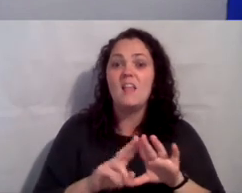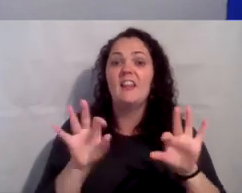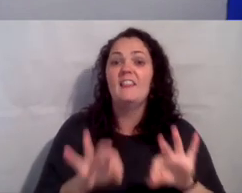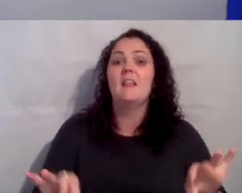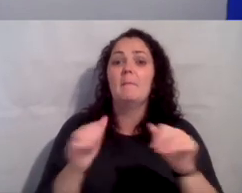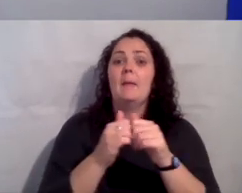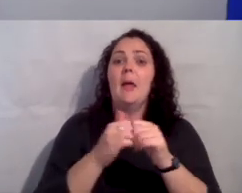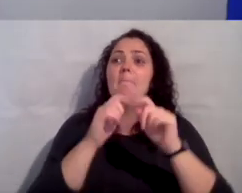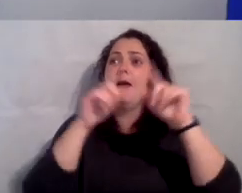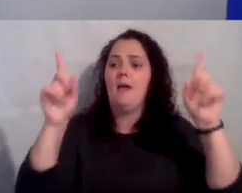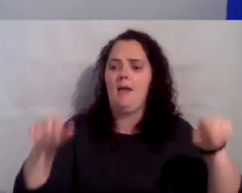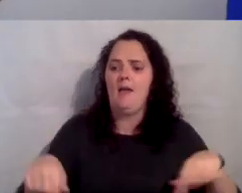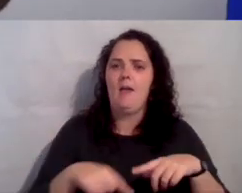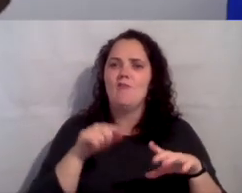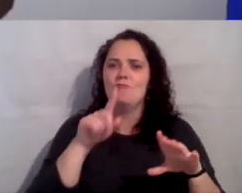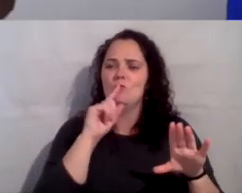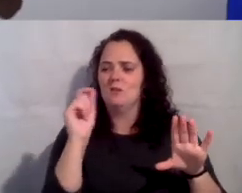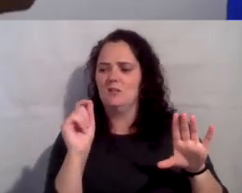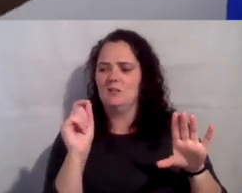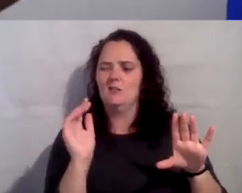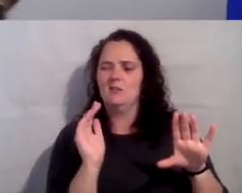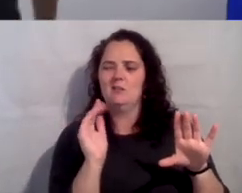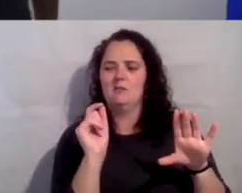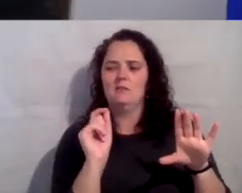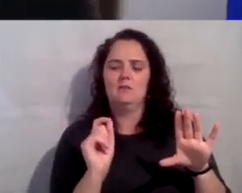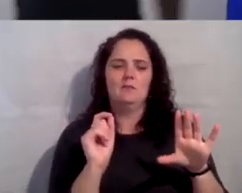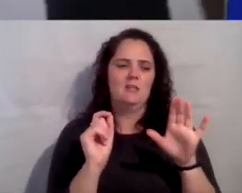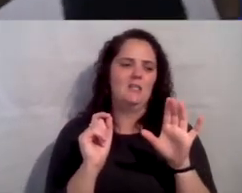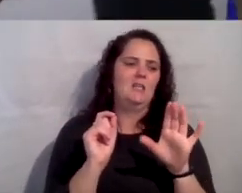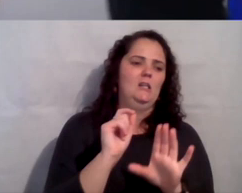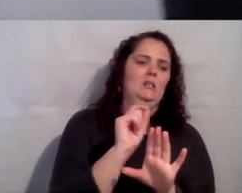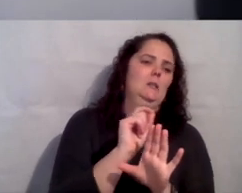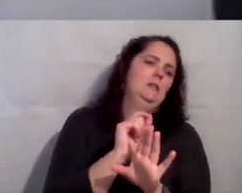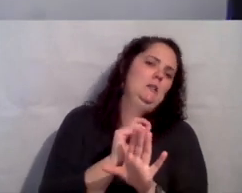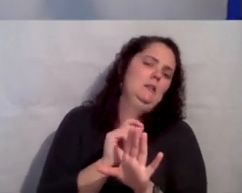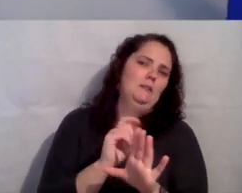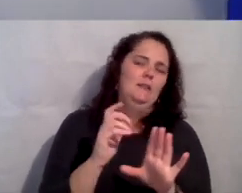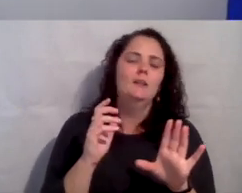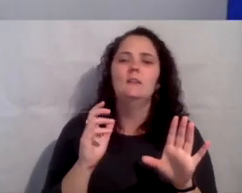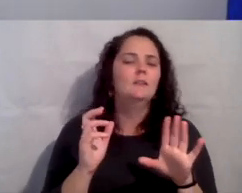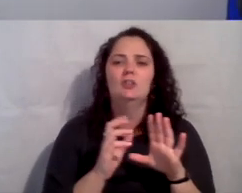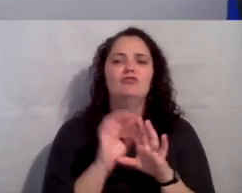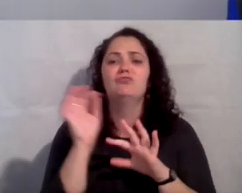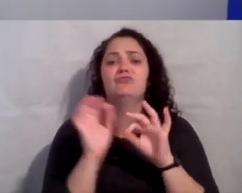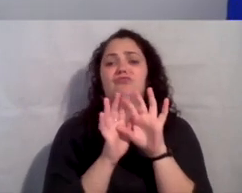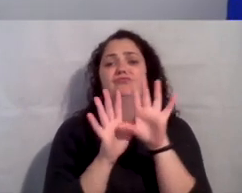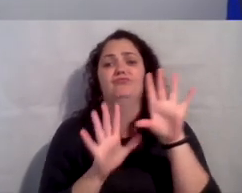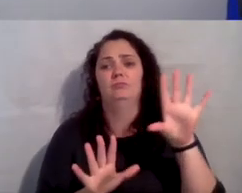you don't ever get near those two edges. So as you're drawing, to begin with this time what I'd like